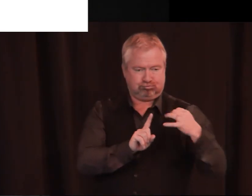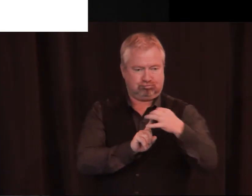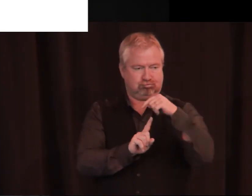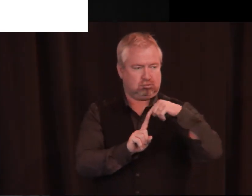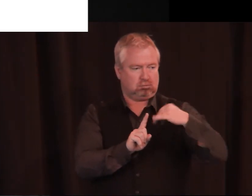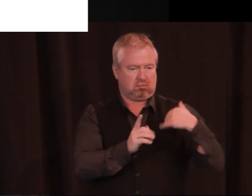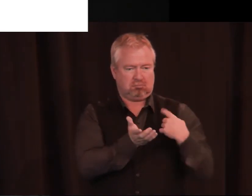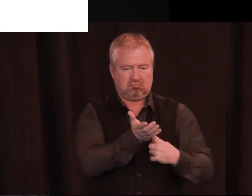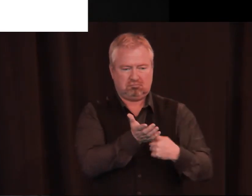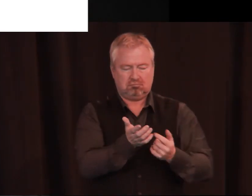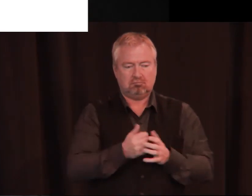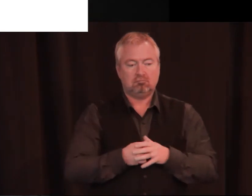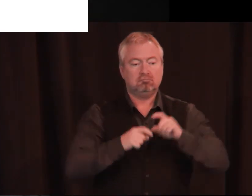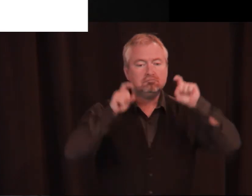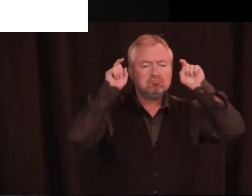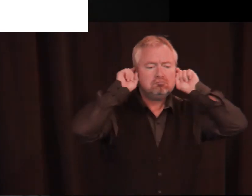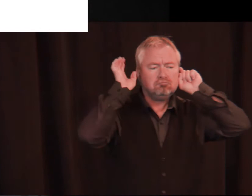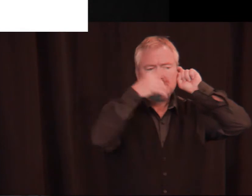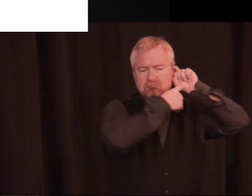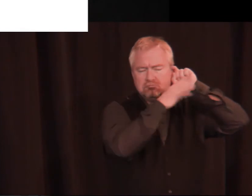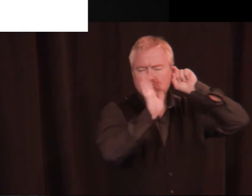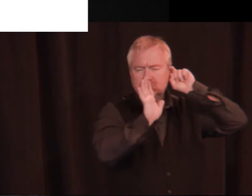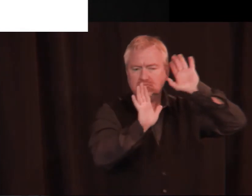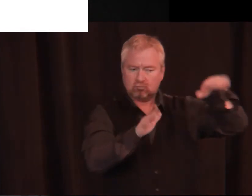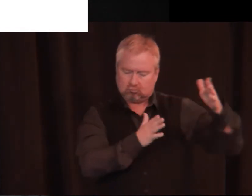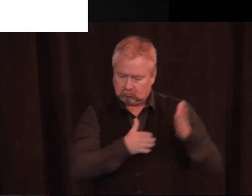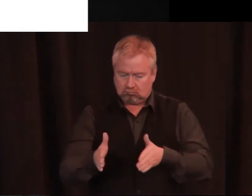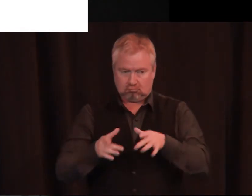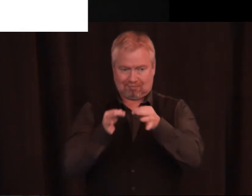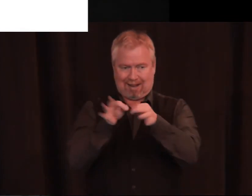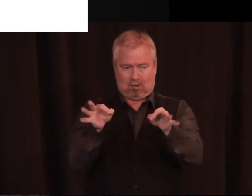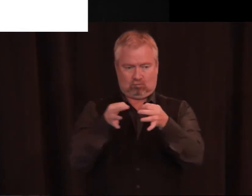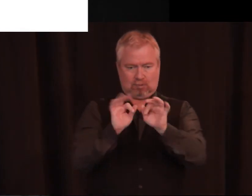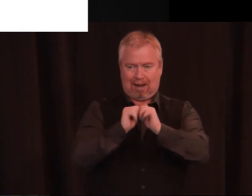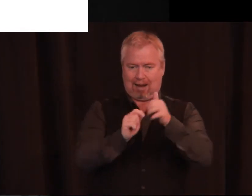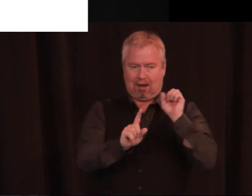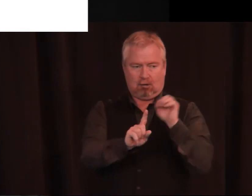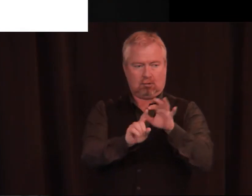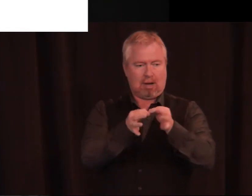we're talking about what kind of language input is the parent giving the child.